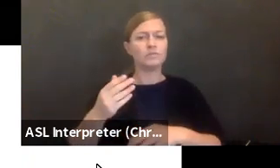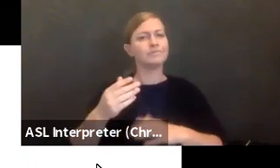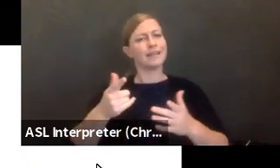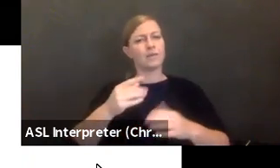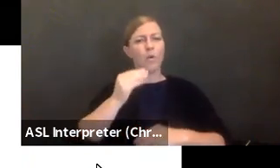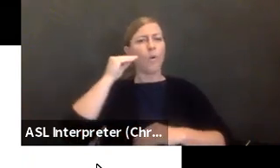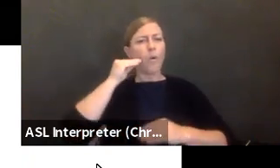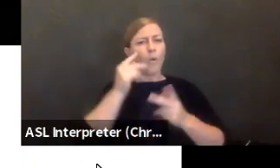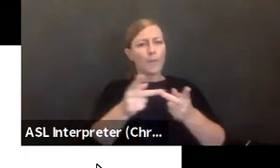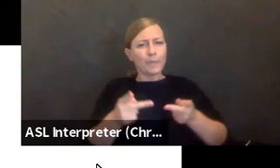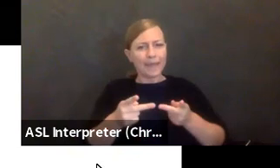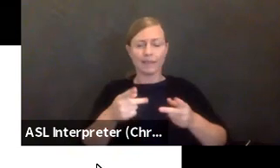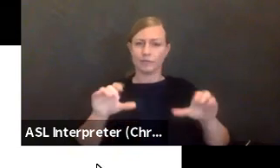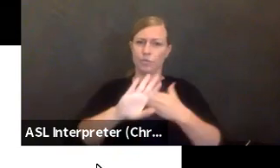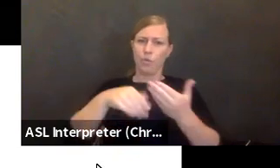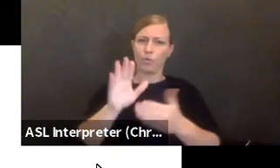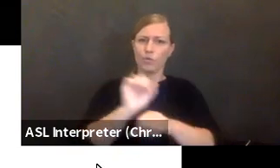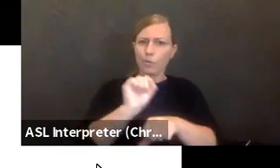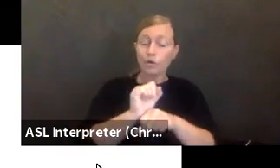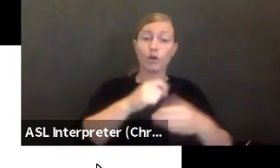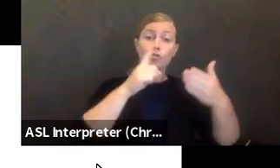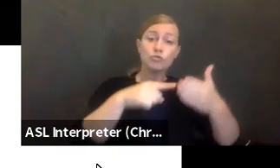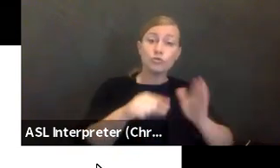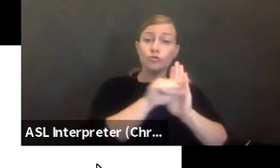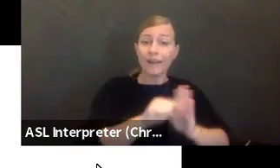Welcome everybody this is the Association of Educational Service Districts' learning management system 101, that's what LMS stands for.